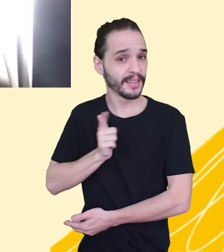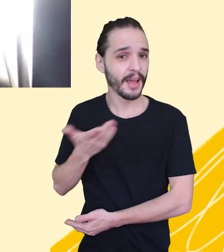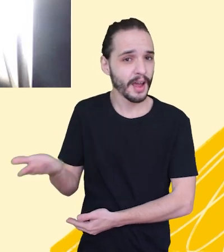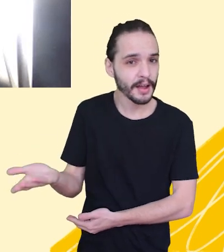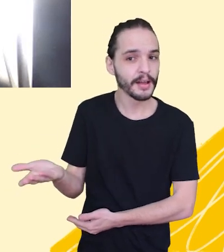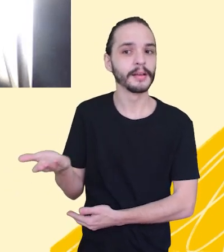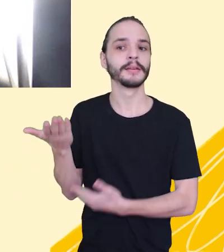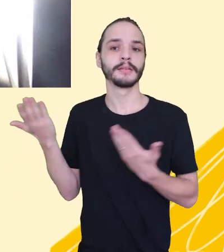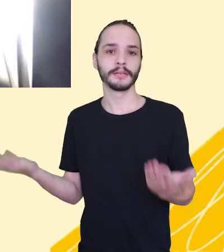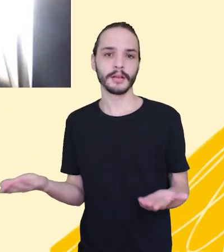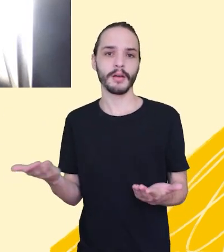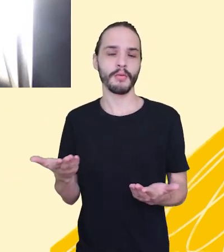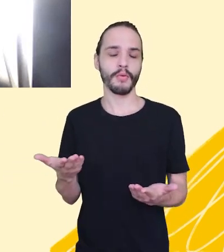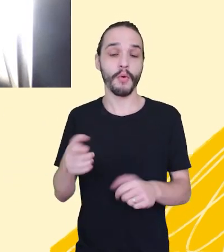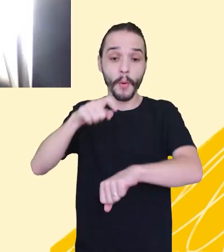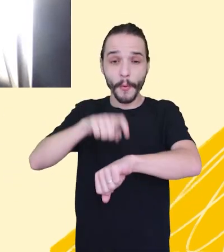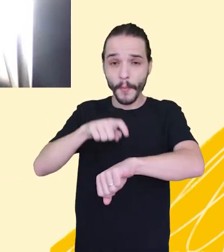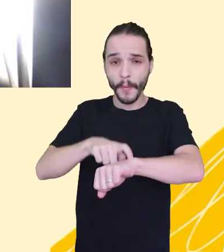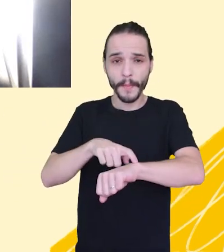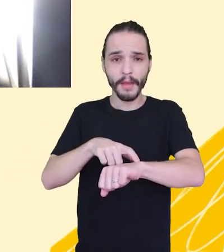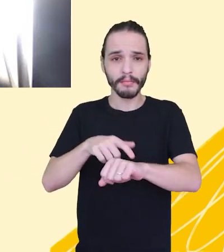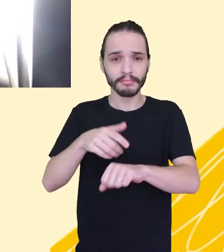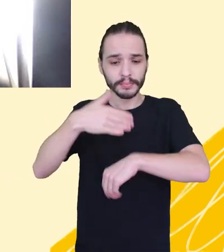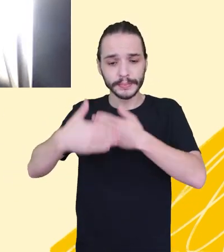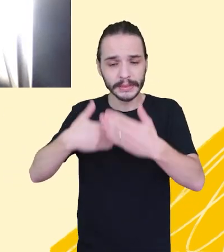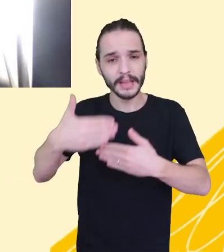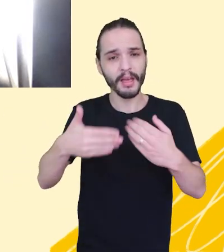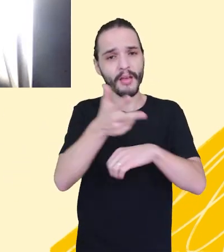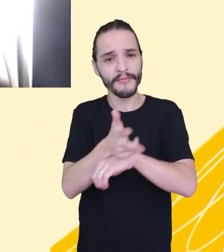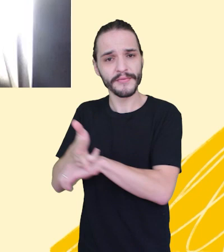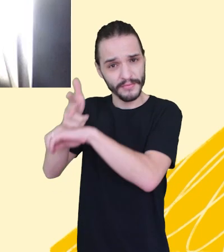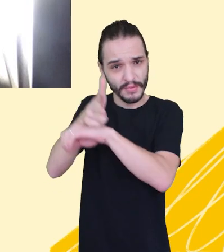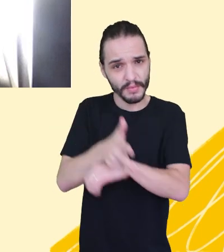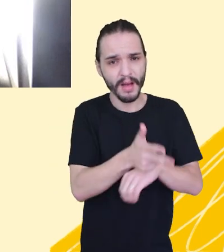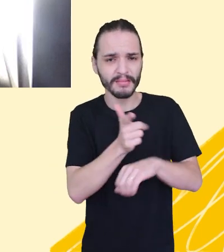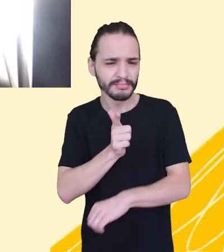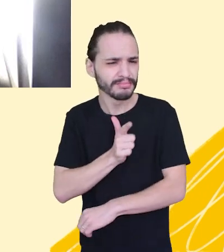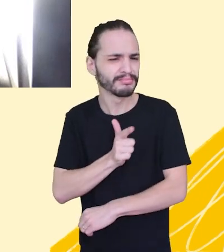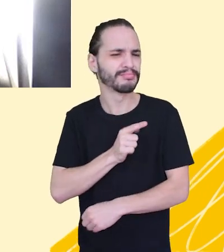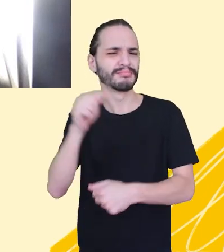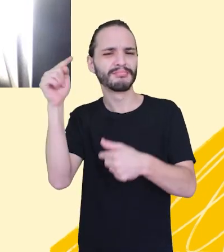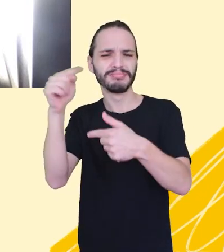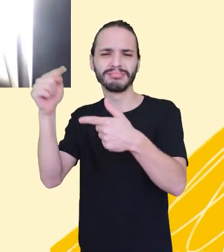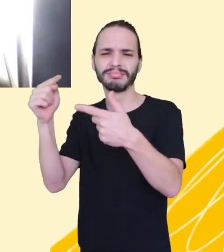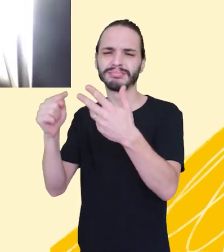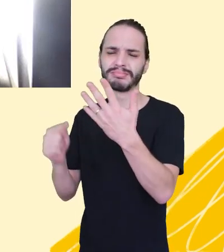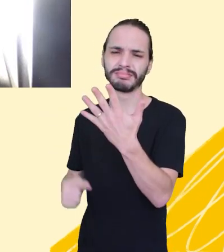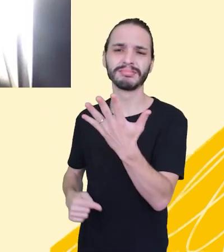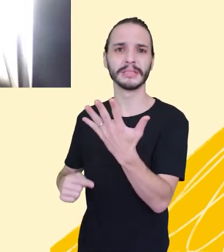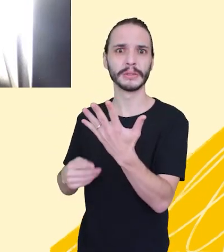And yes, during the shooting there is so much to involve